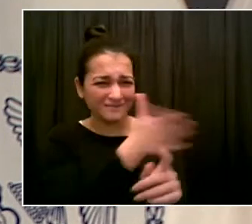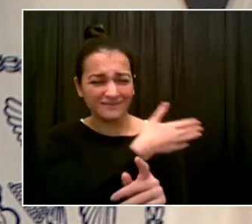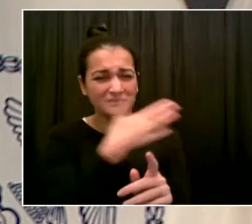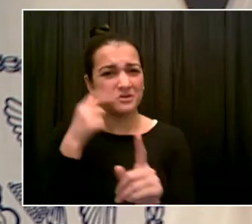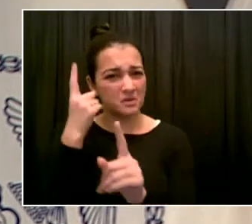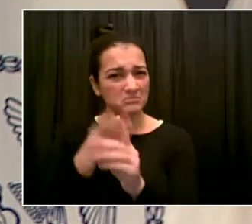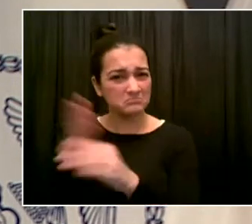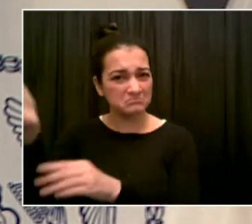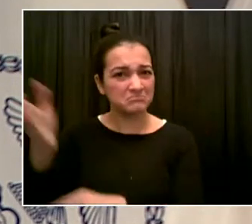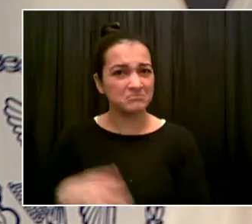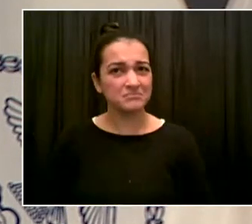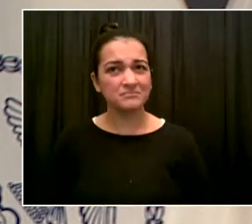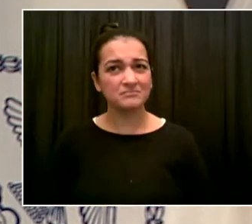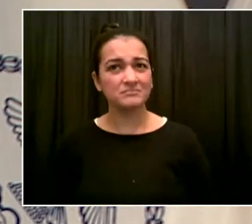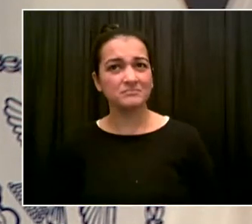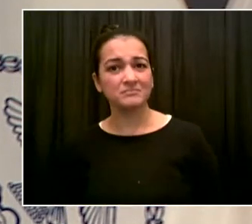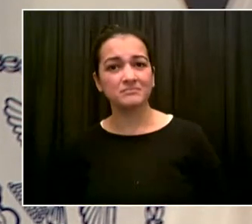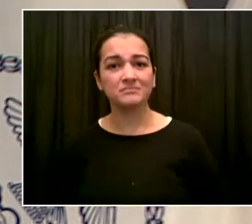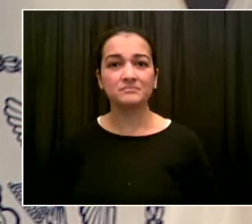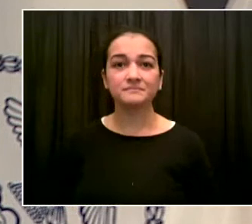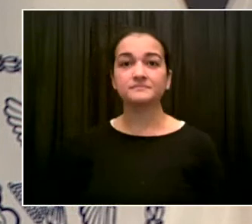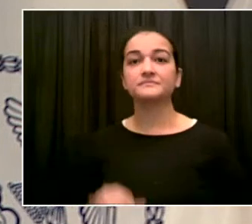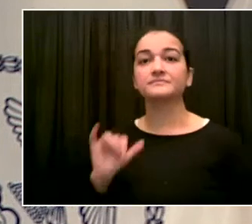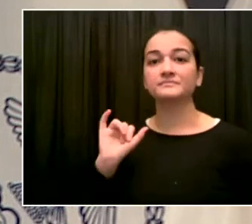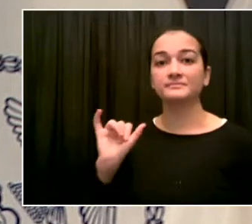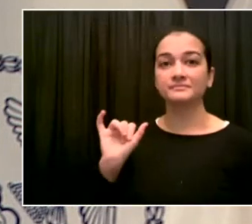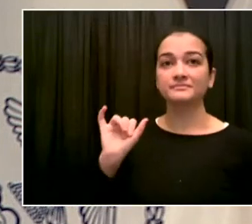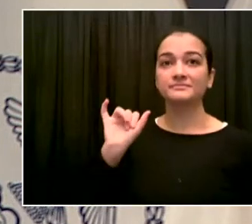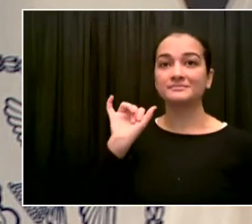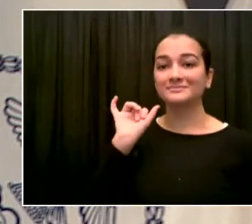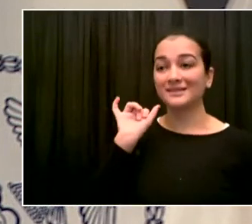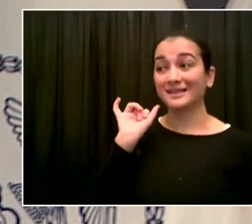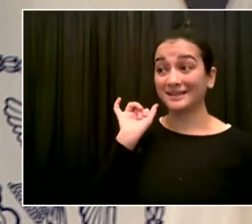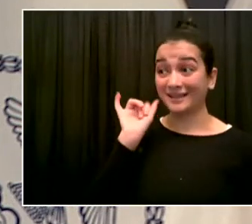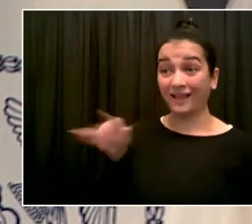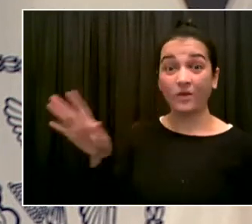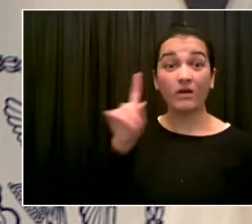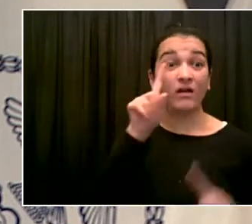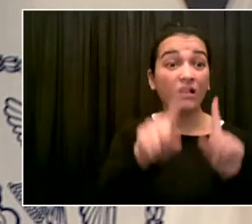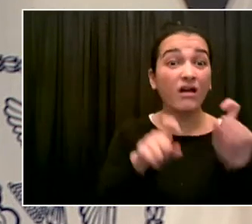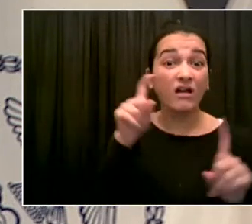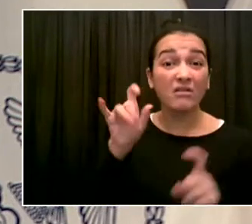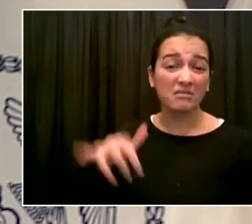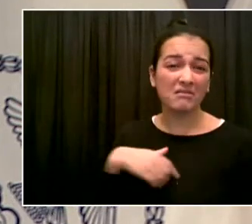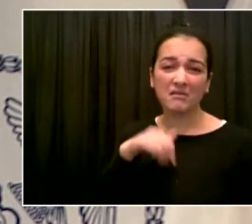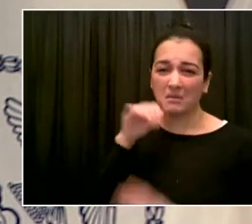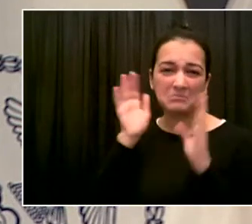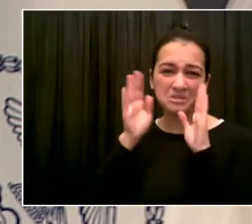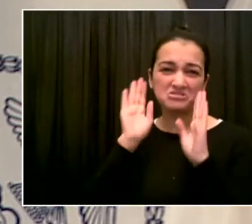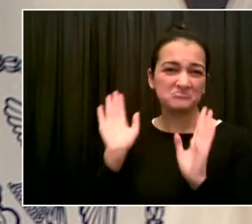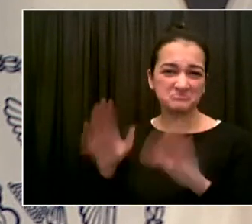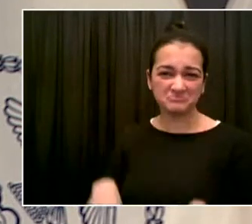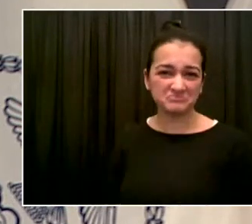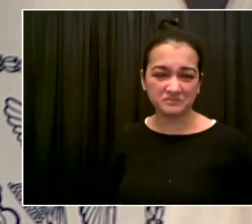BE HERE IFI EVER LISTENED TO POLLS.